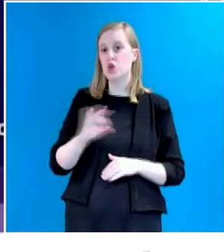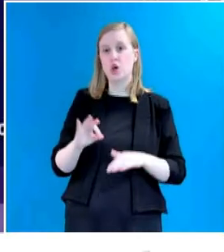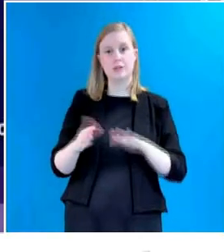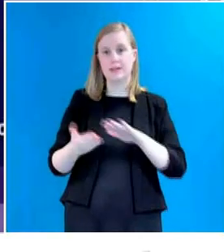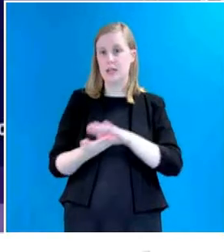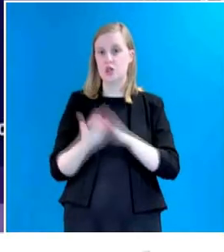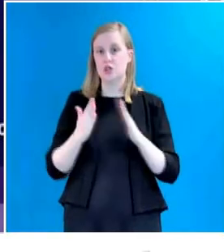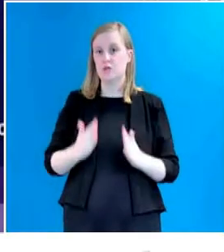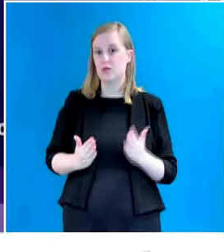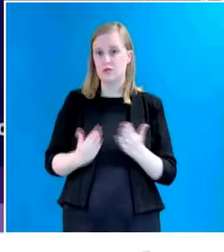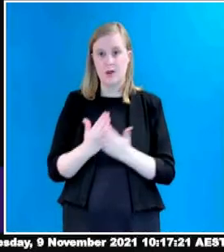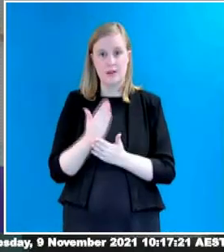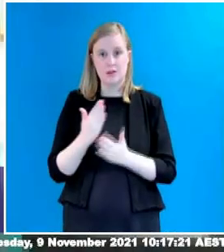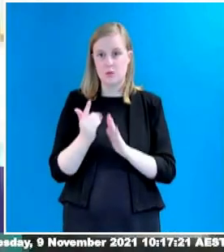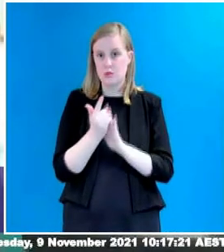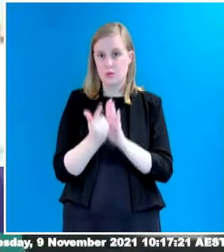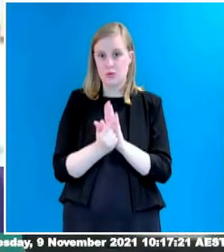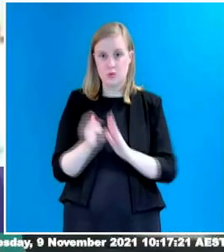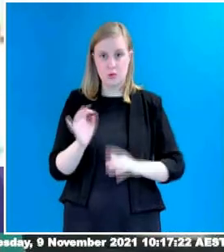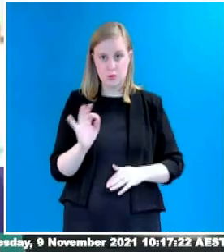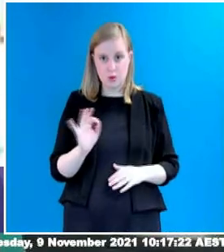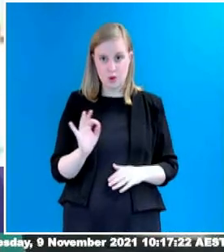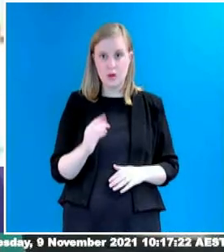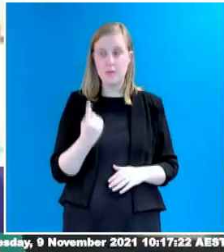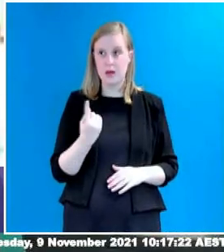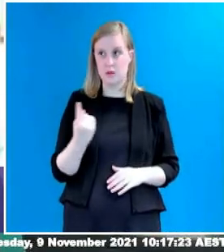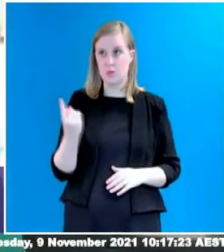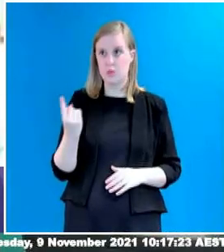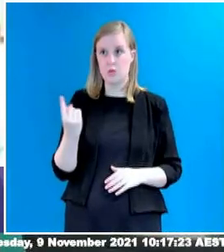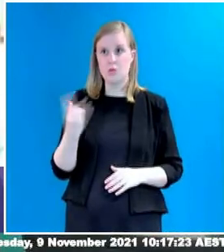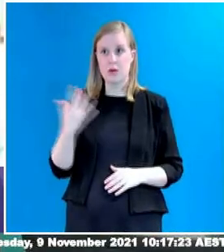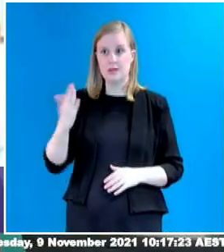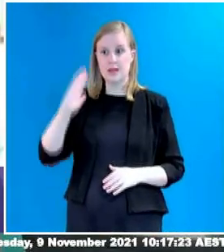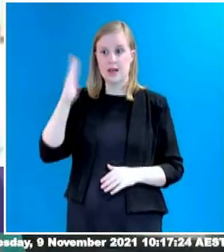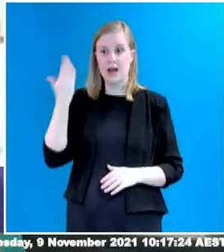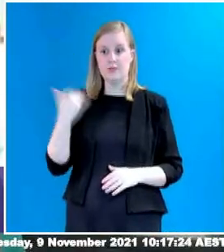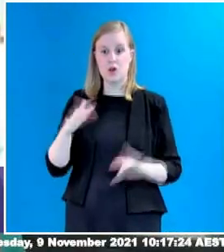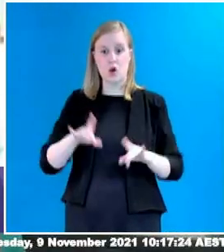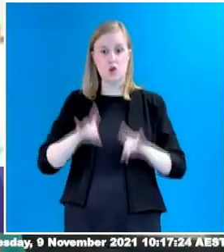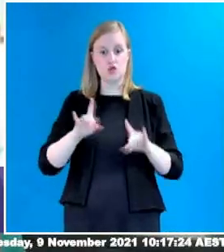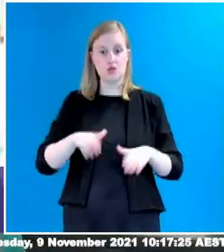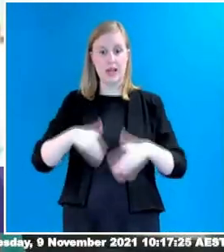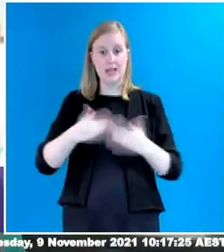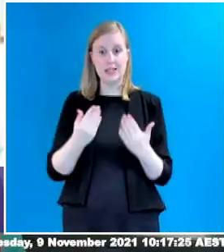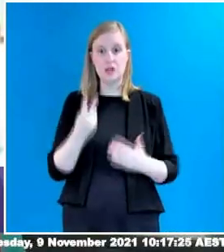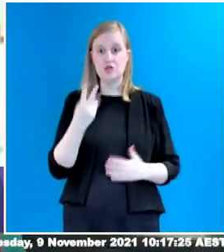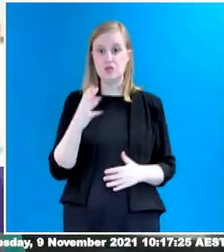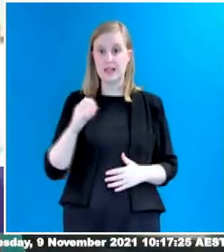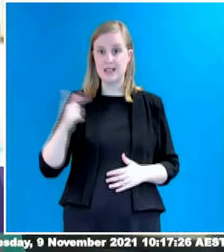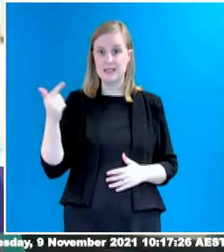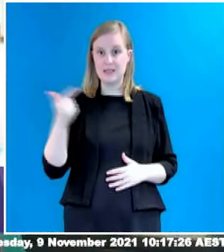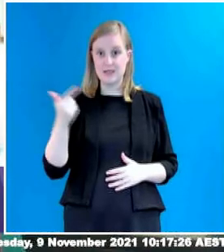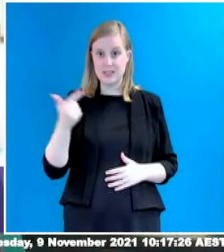One was in relation to police assaulting young people on Australia Day in 2017, but that case settled.